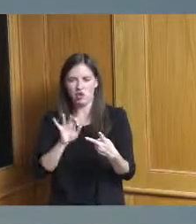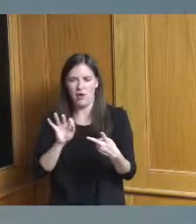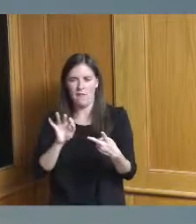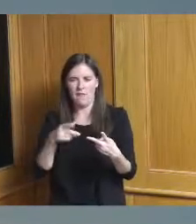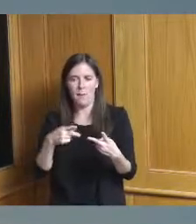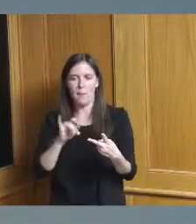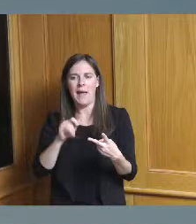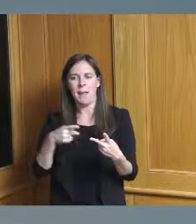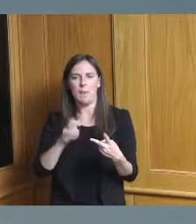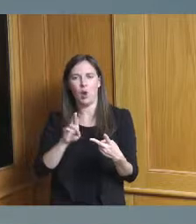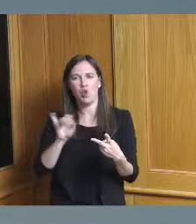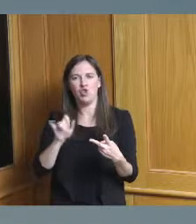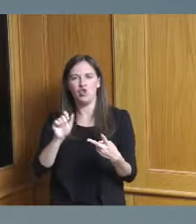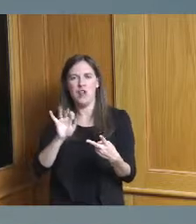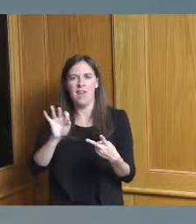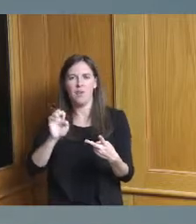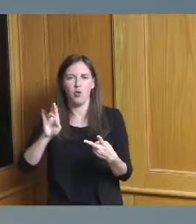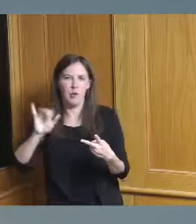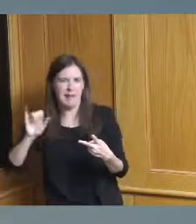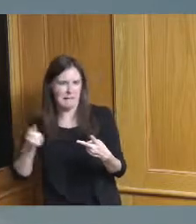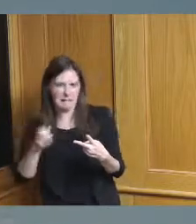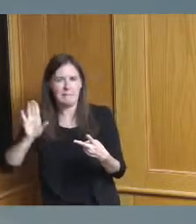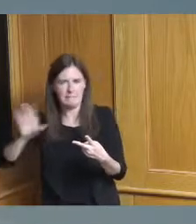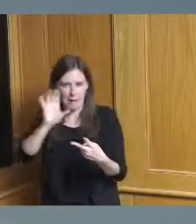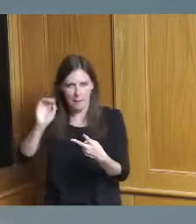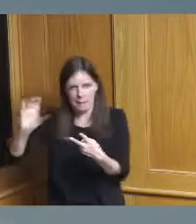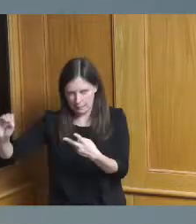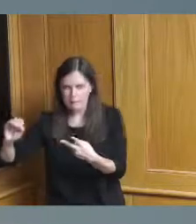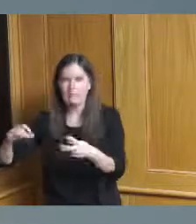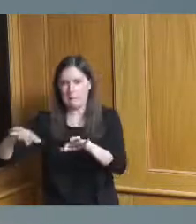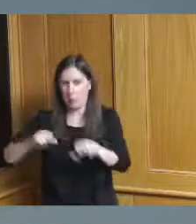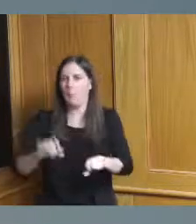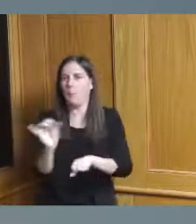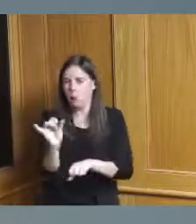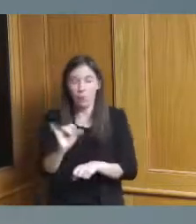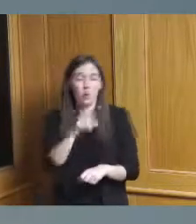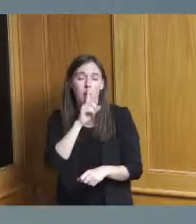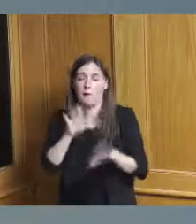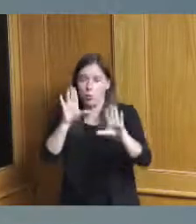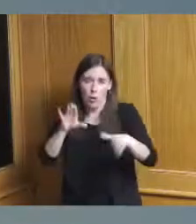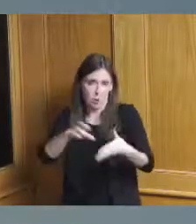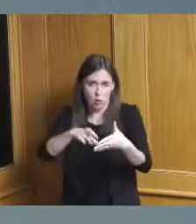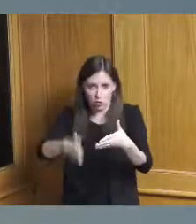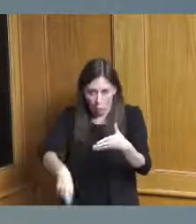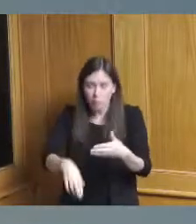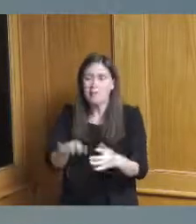financial securities firm as well so all in all great result in particular because last week